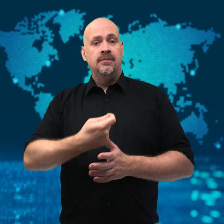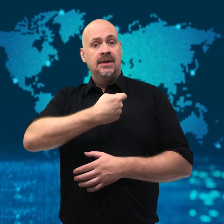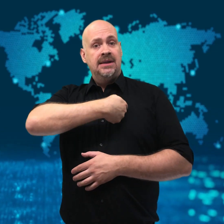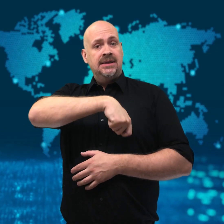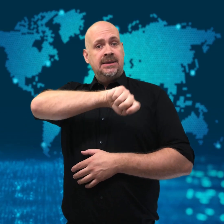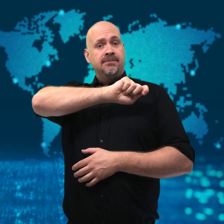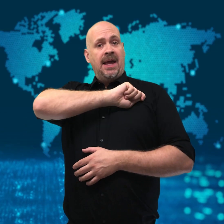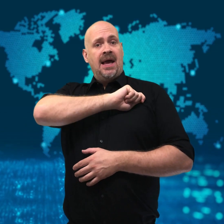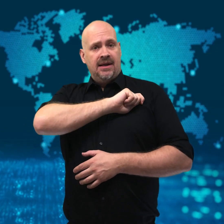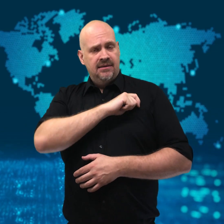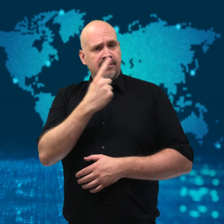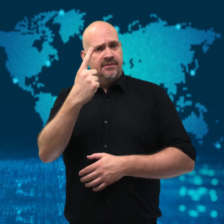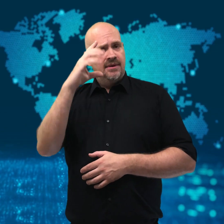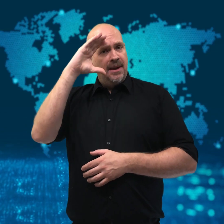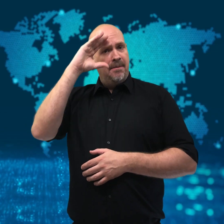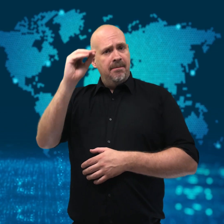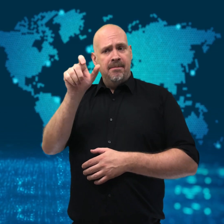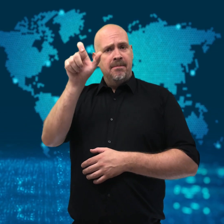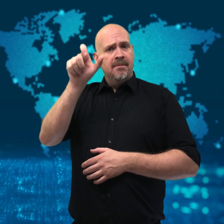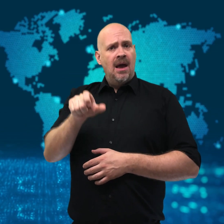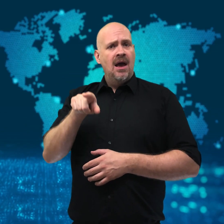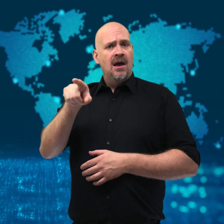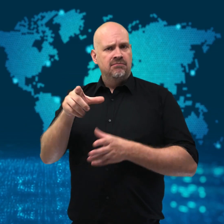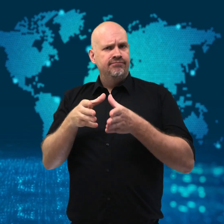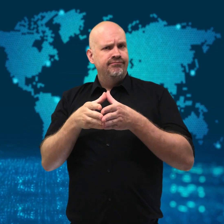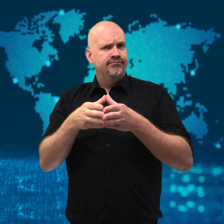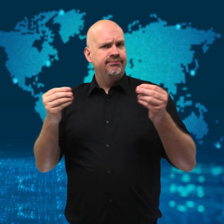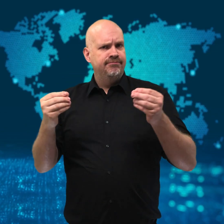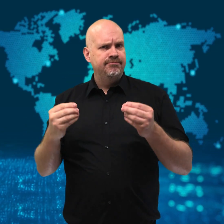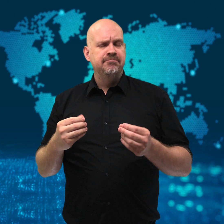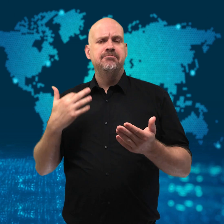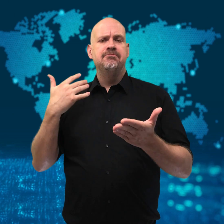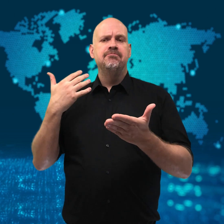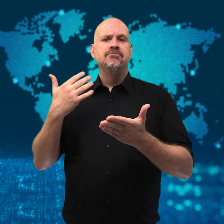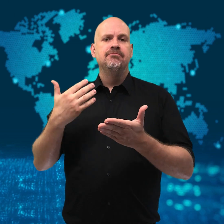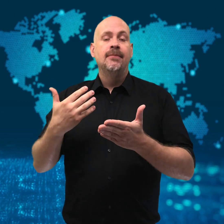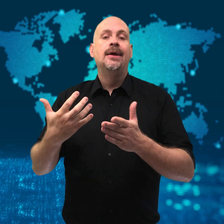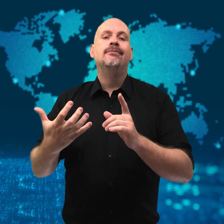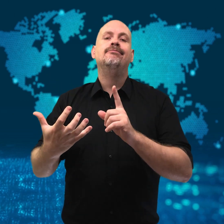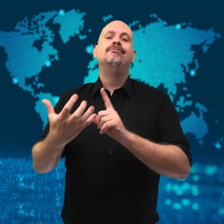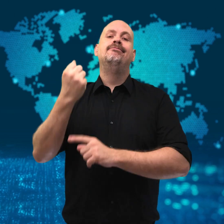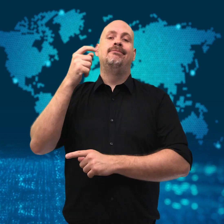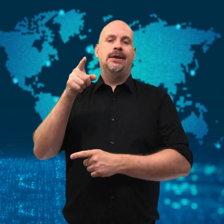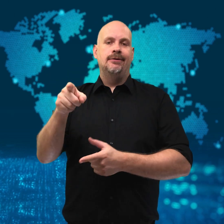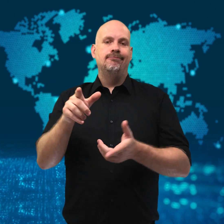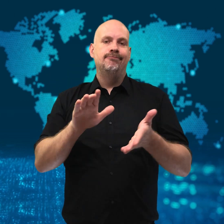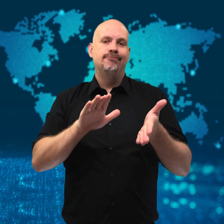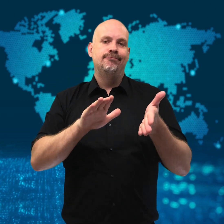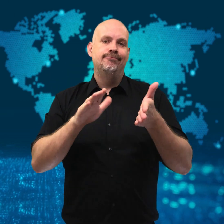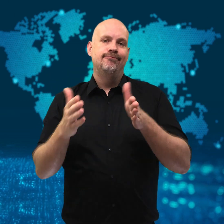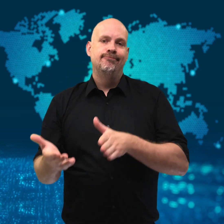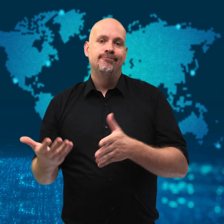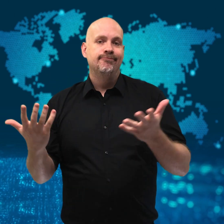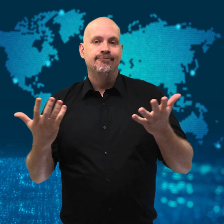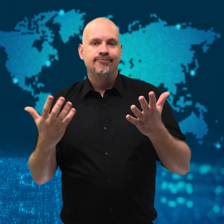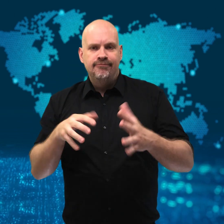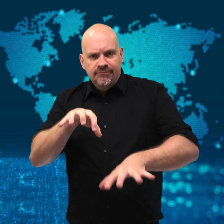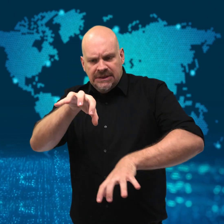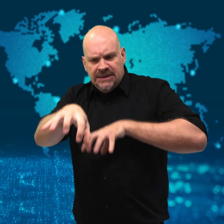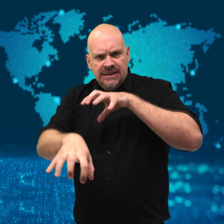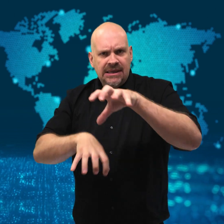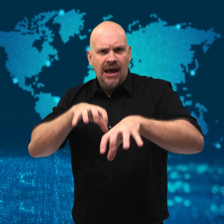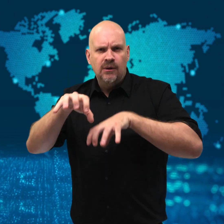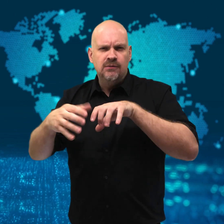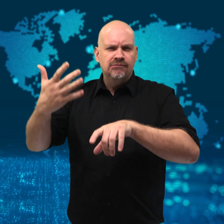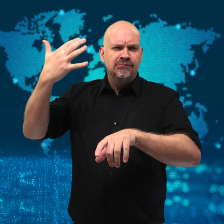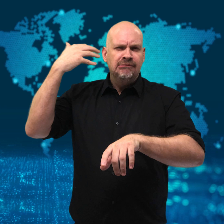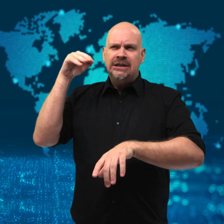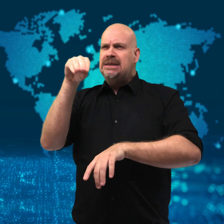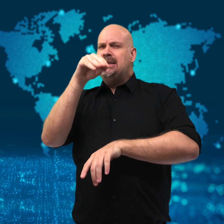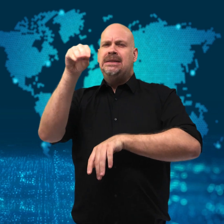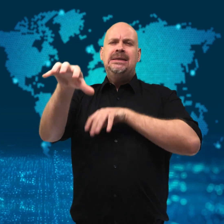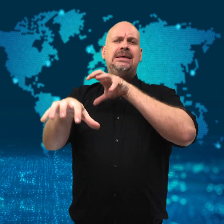[Gavin]: A missing man’s body was found dead inside a dinosaur statue.